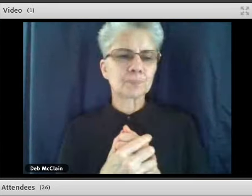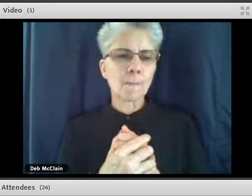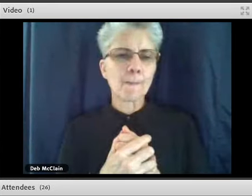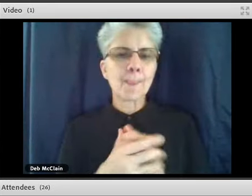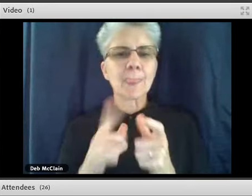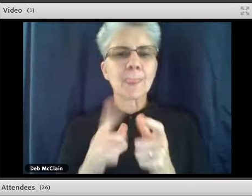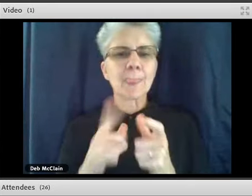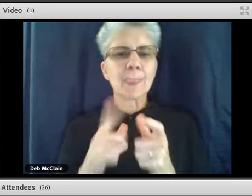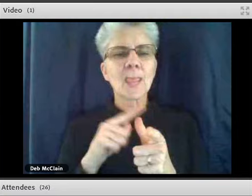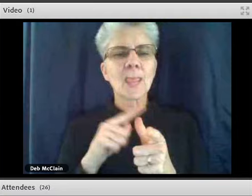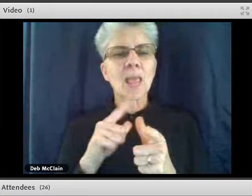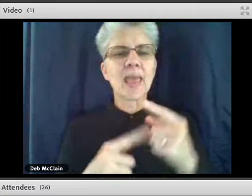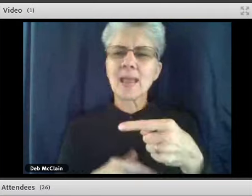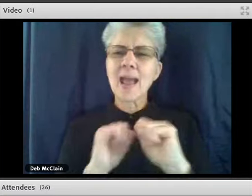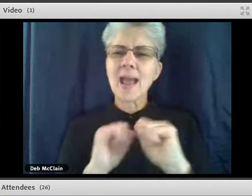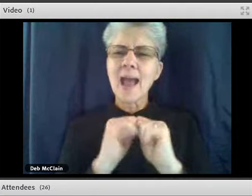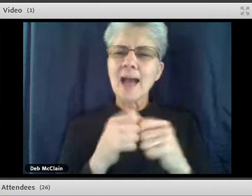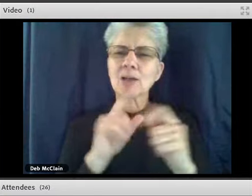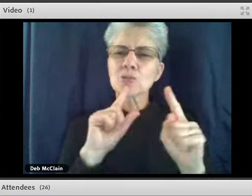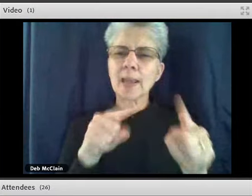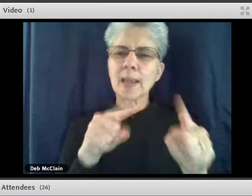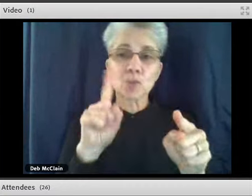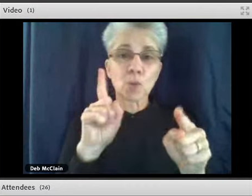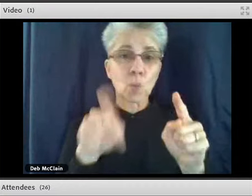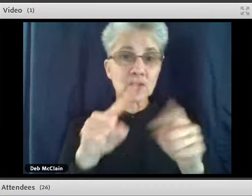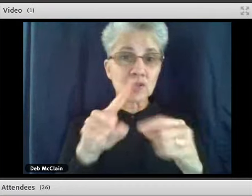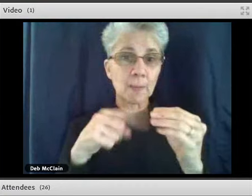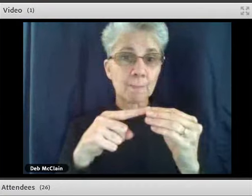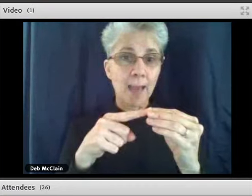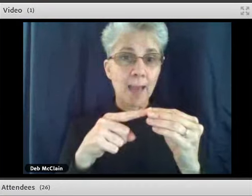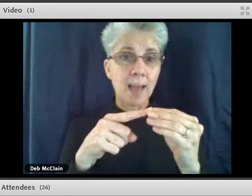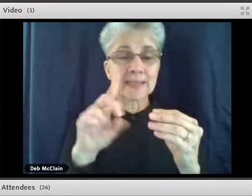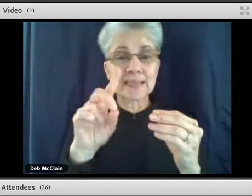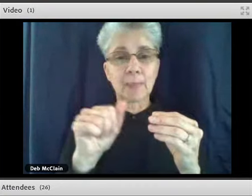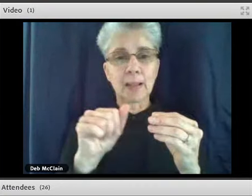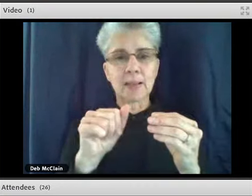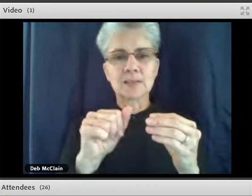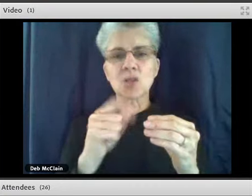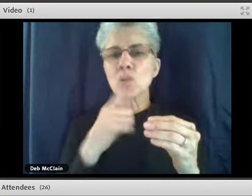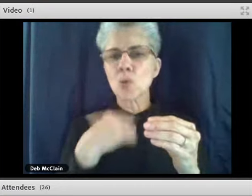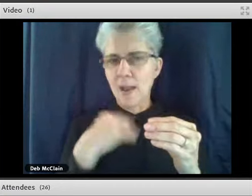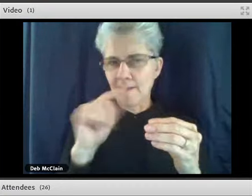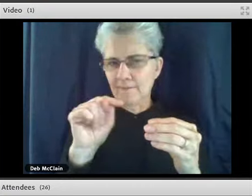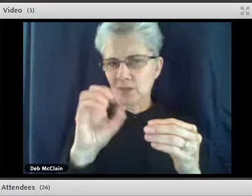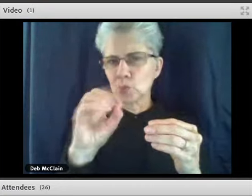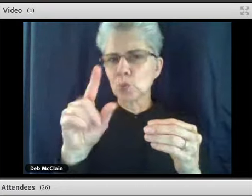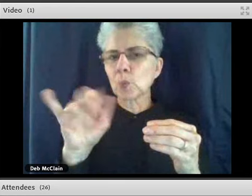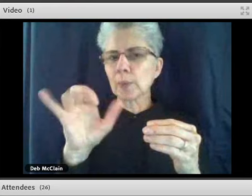These are just some that I wanted to highlight for you. And then, how do you answer questions about disabilities?